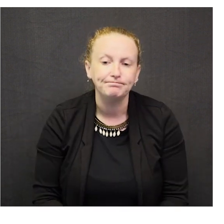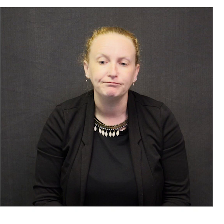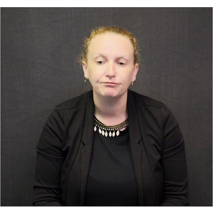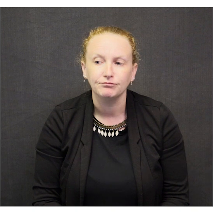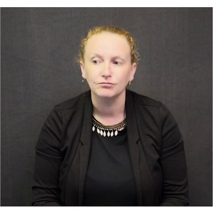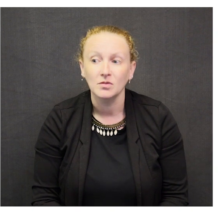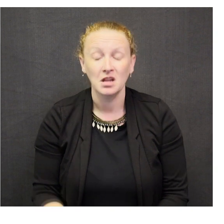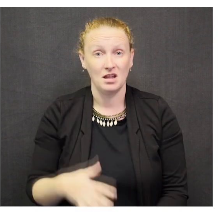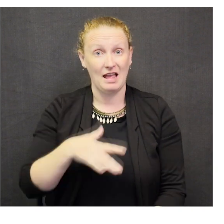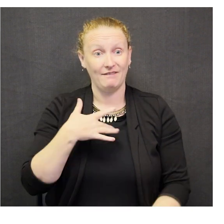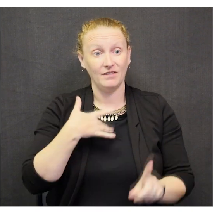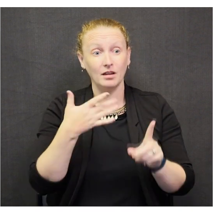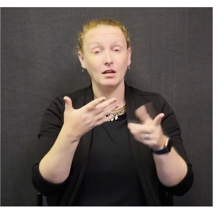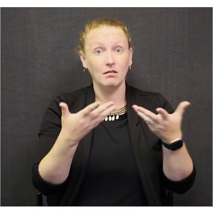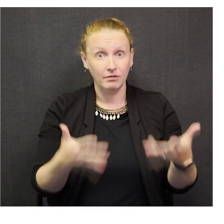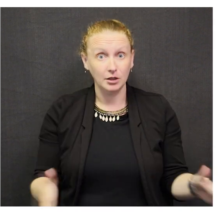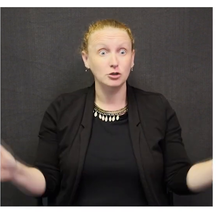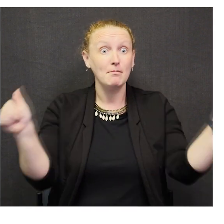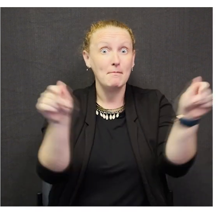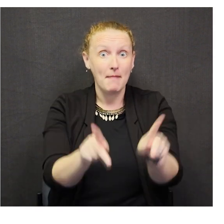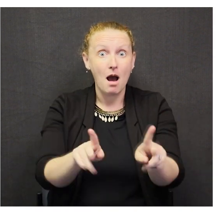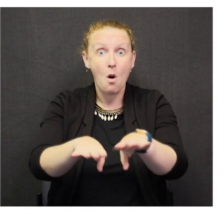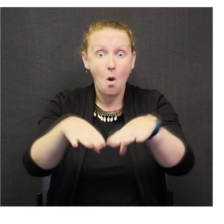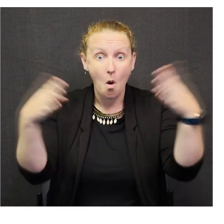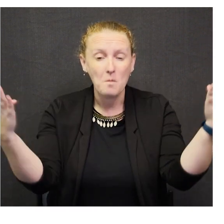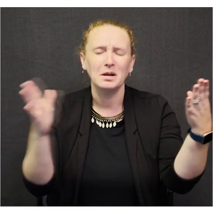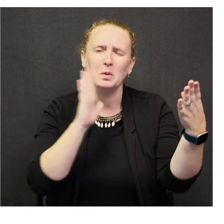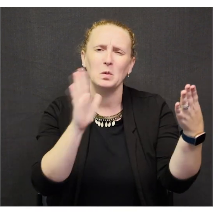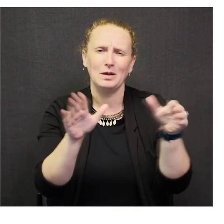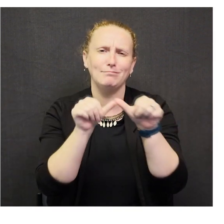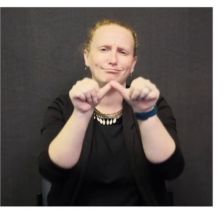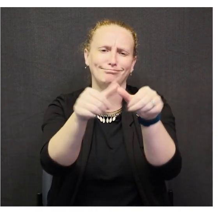I think there are patients for home video visits that work really well for certain aliments.